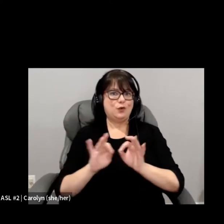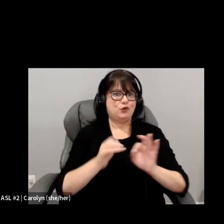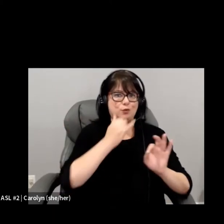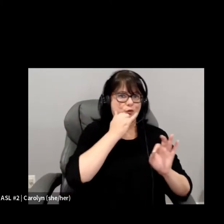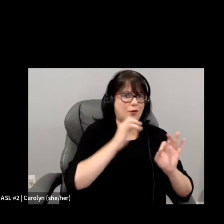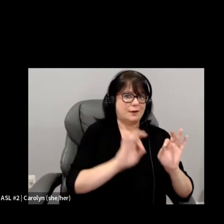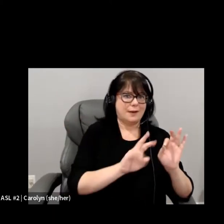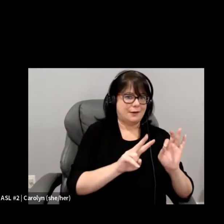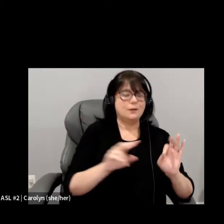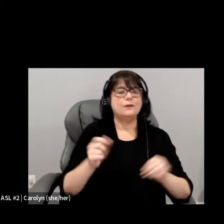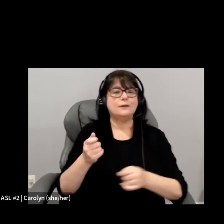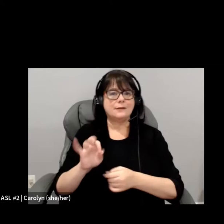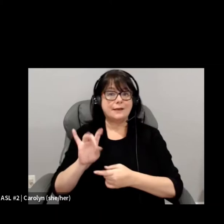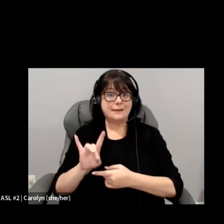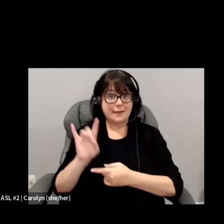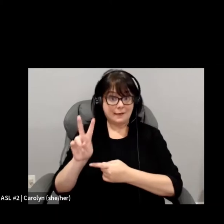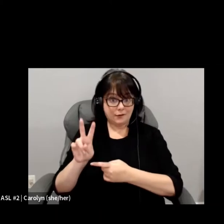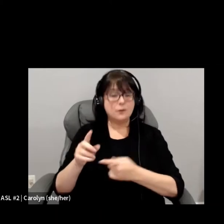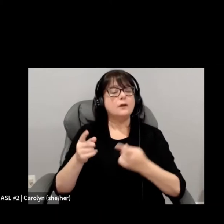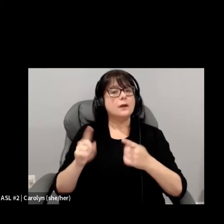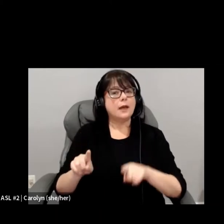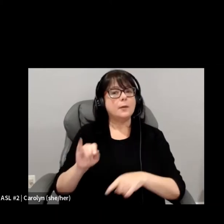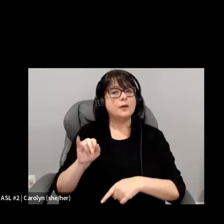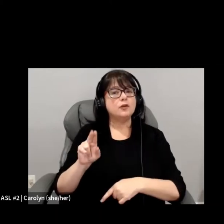HIS BLISS BOARD TO ANSWER QUESTIONS.